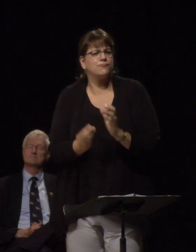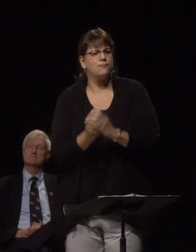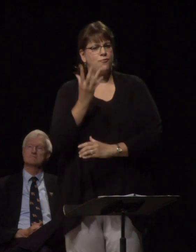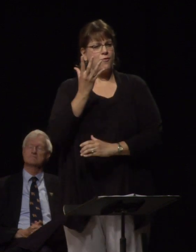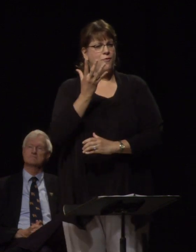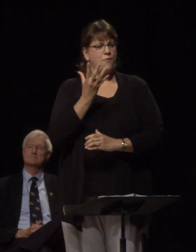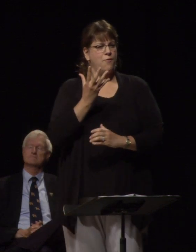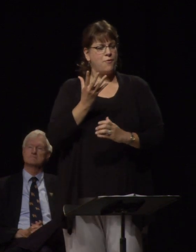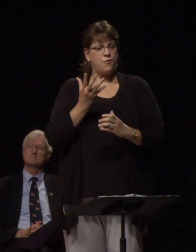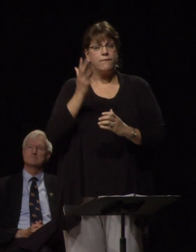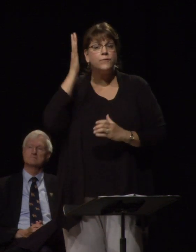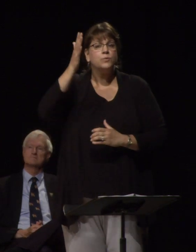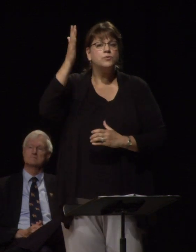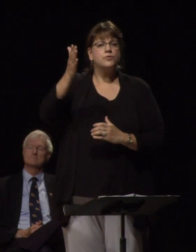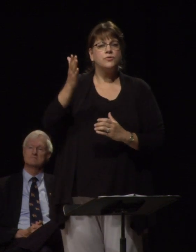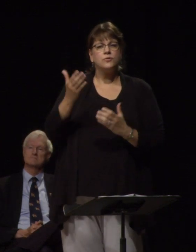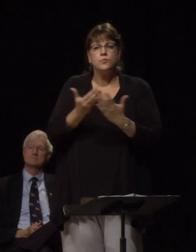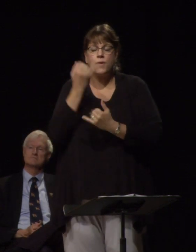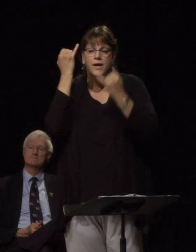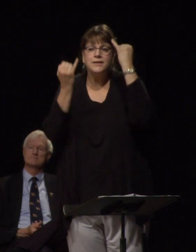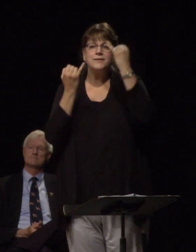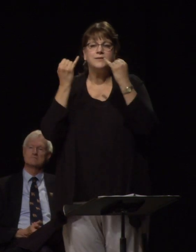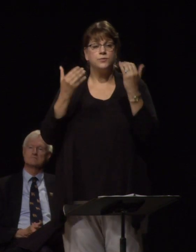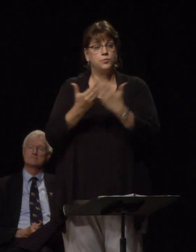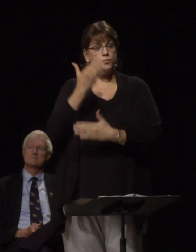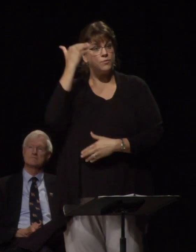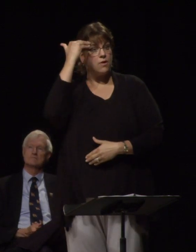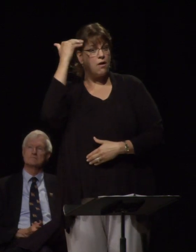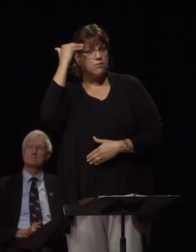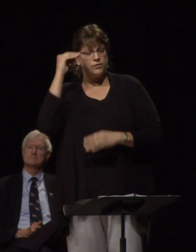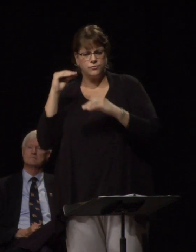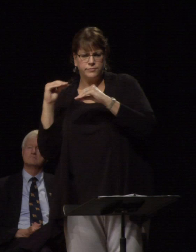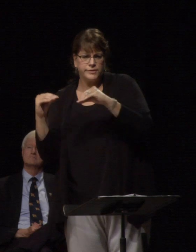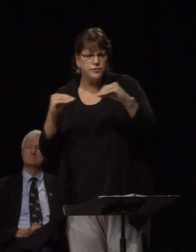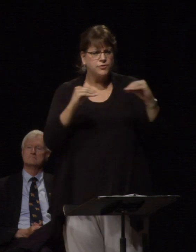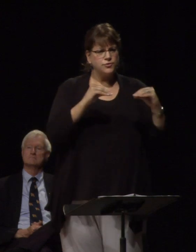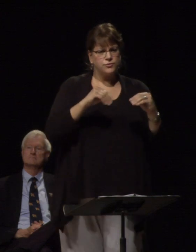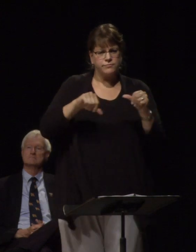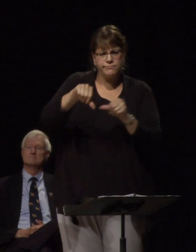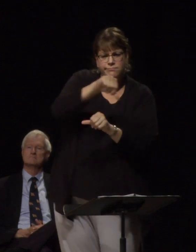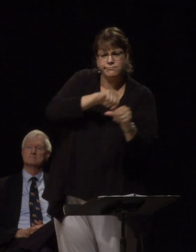IS LITERALLY FOSTERED IN THE IDEAS AND THE KNOWLEDGE THAT WE SHARE AMONGST OURSELVES AND